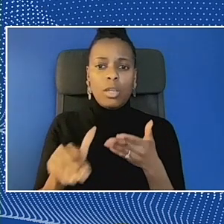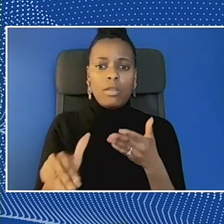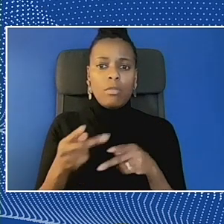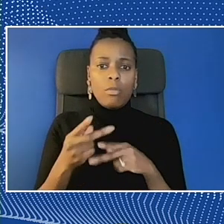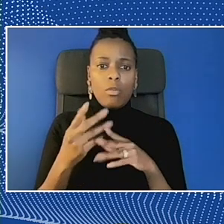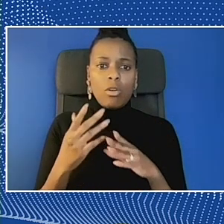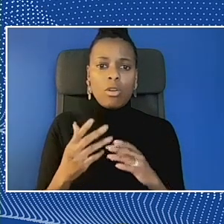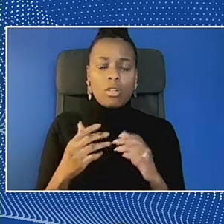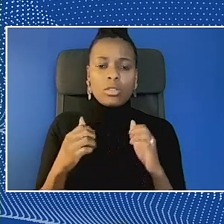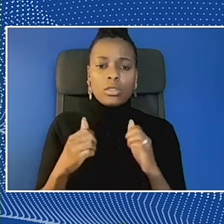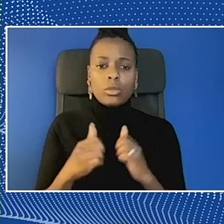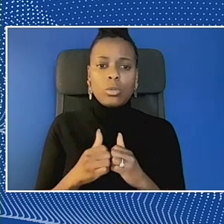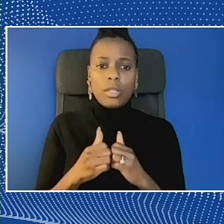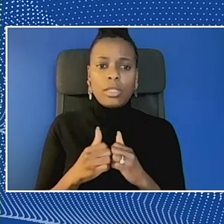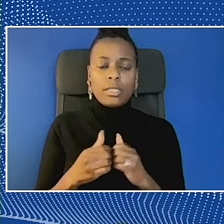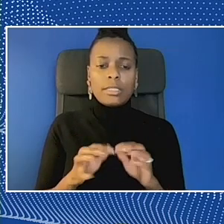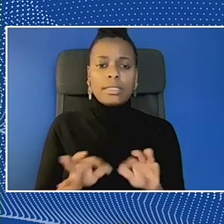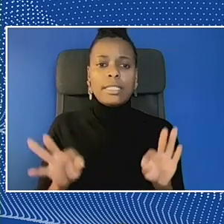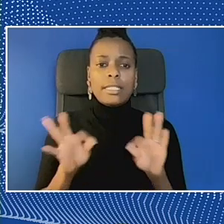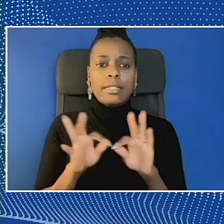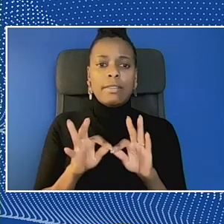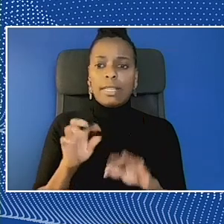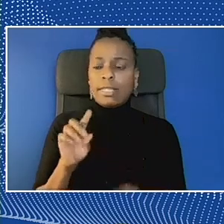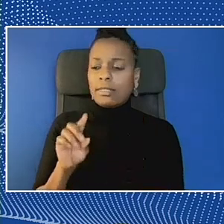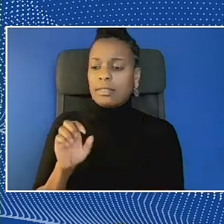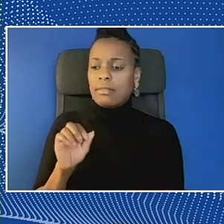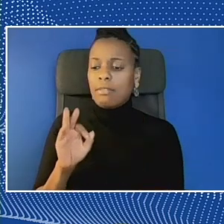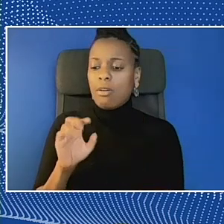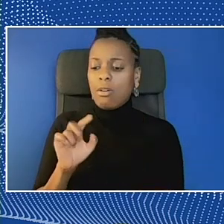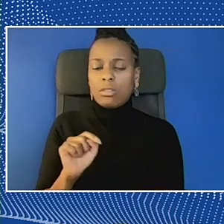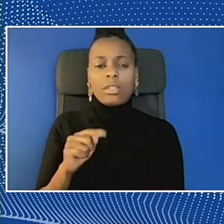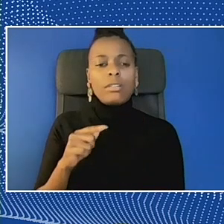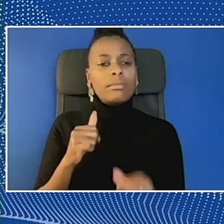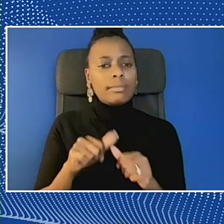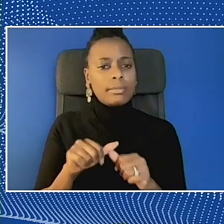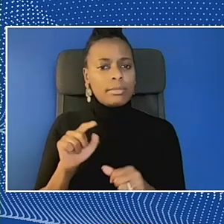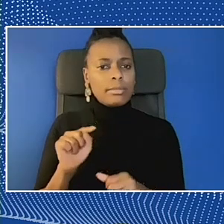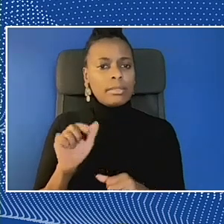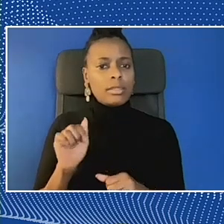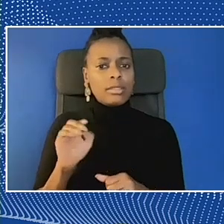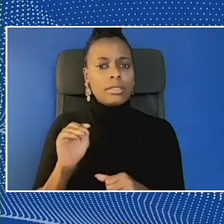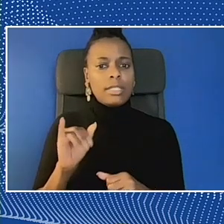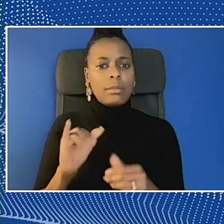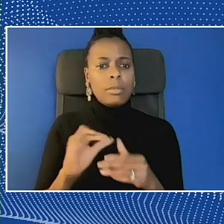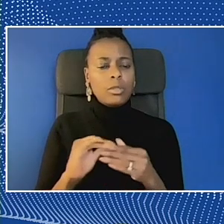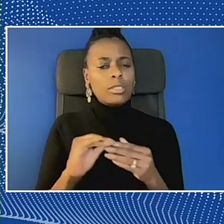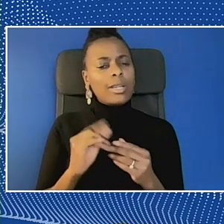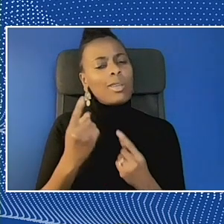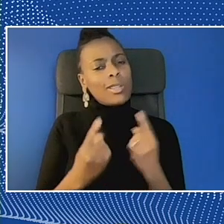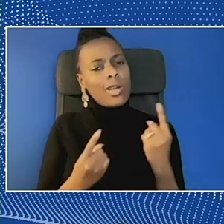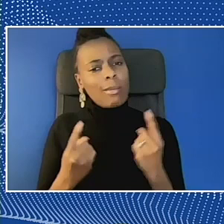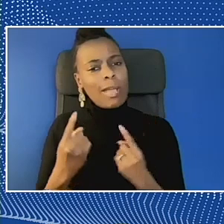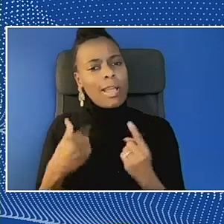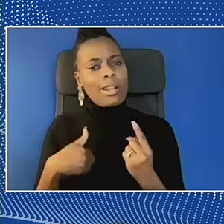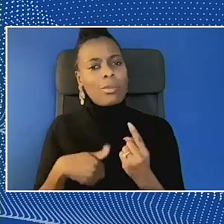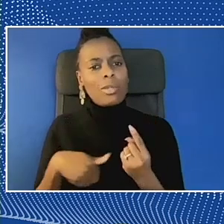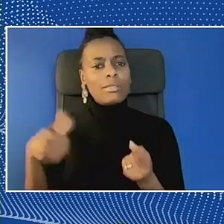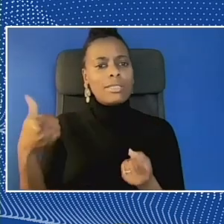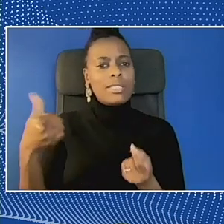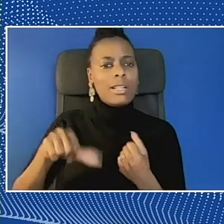I understand in your intro Tamy, you said something along the lines of like, we thought about it and we've declined, and I was just wondering if the Department might